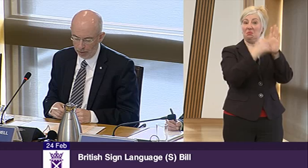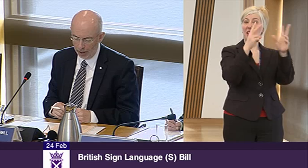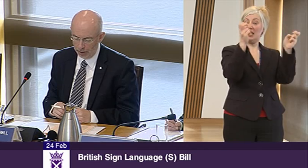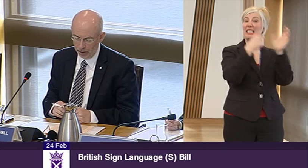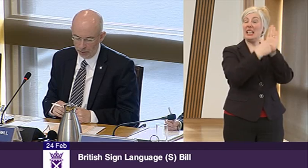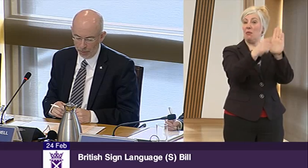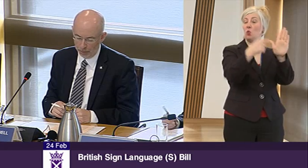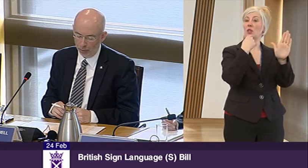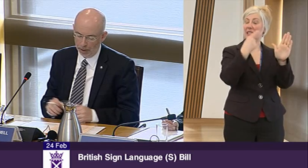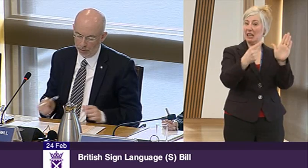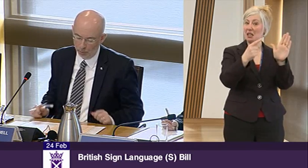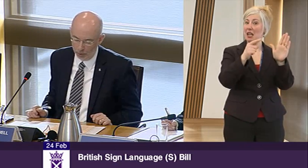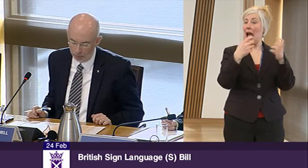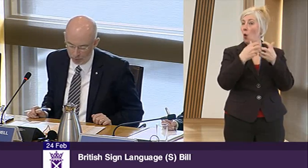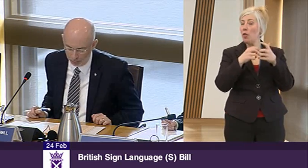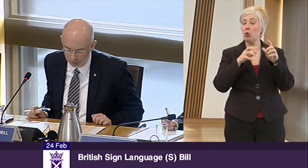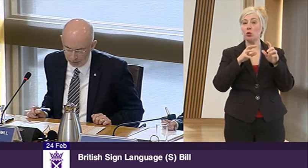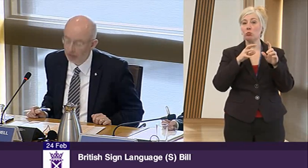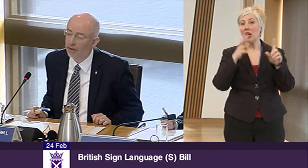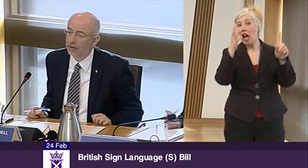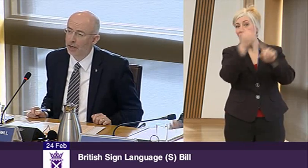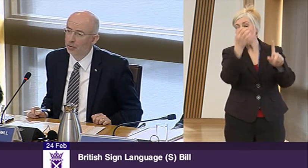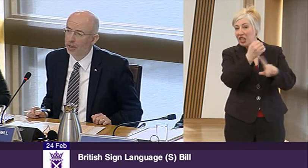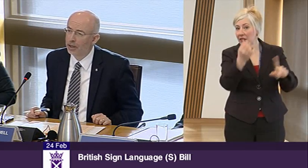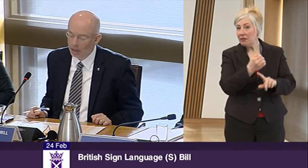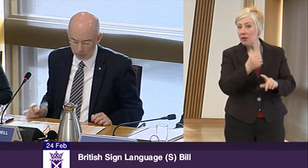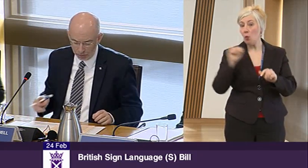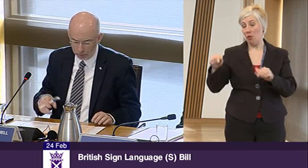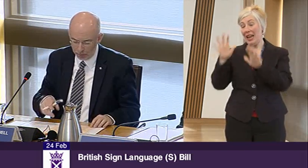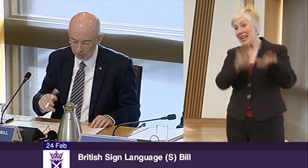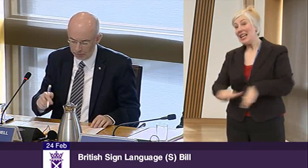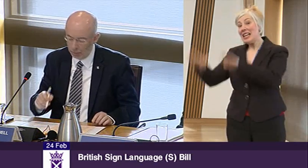out how each authority intended to make progress towards priorities identified in the national